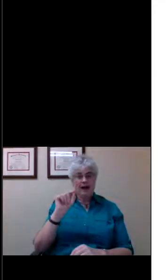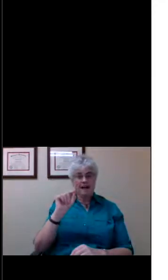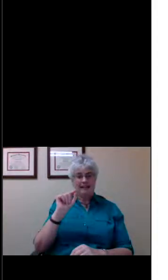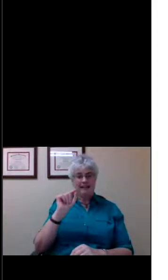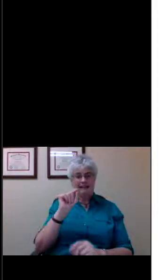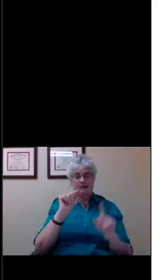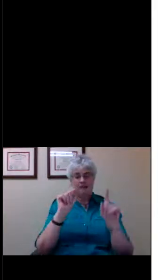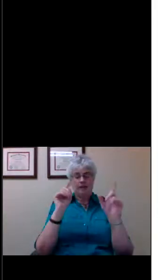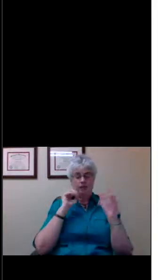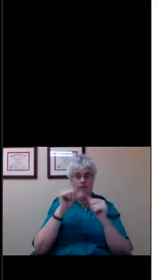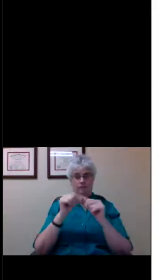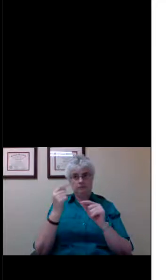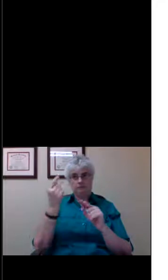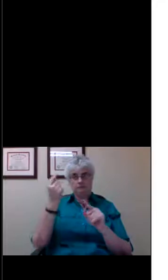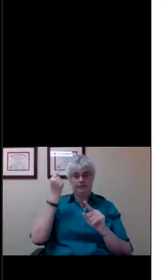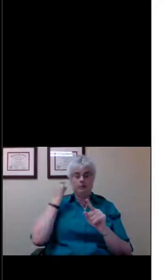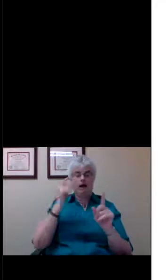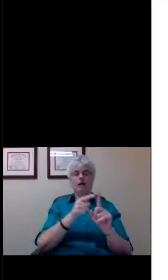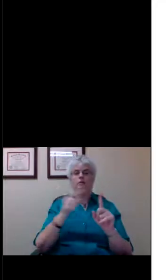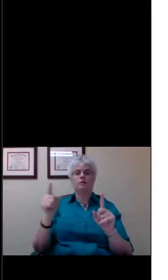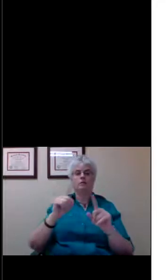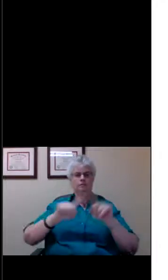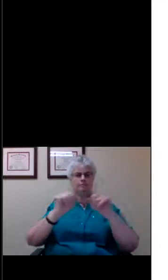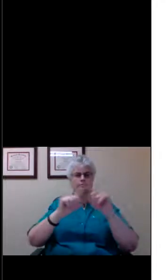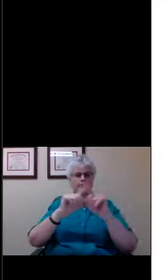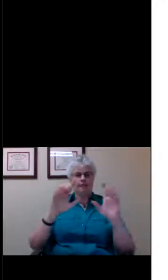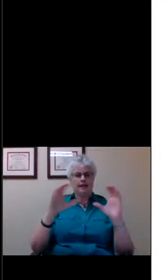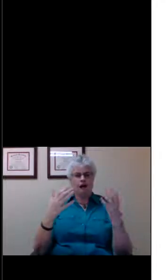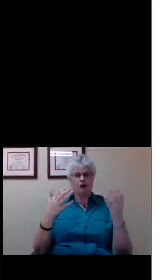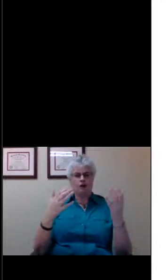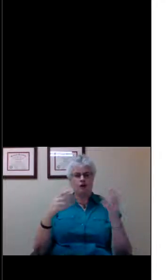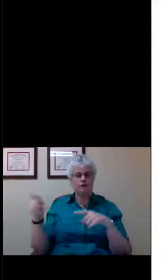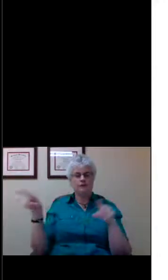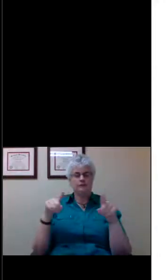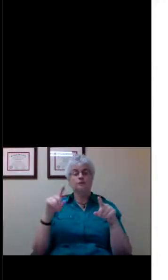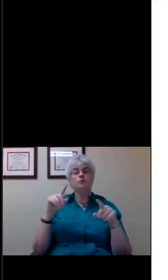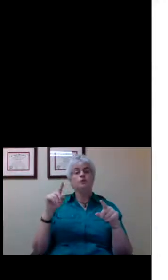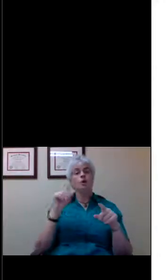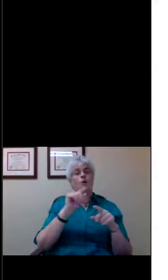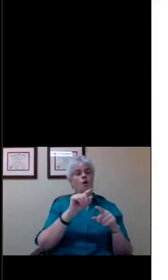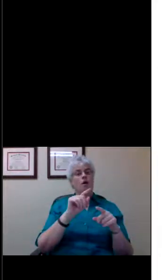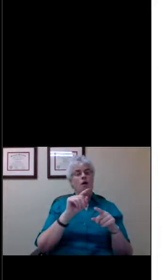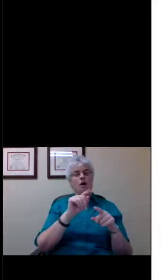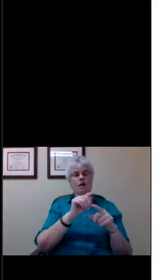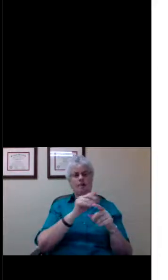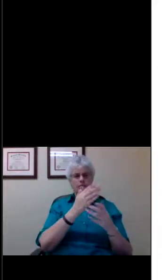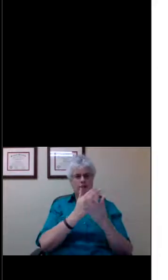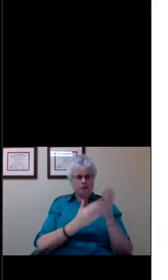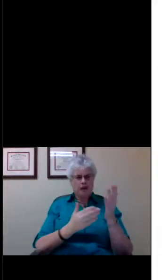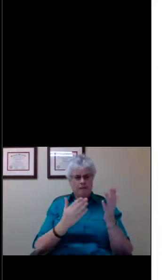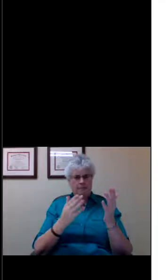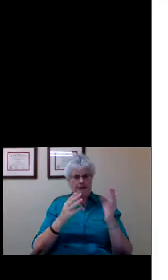say there were probably 20, if I remember correctly, um, 20 different categories and